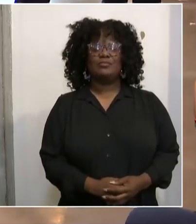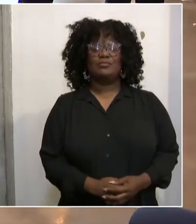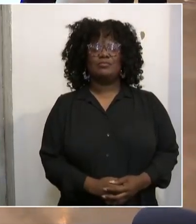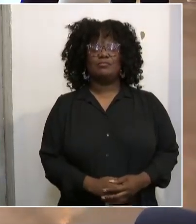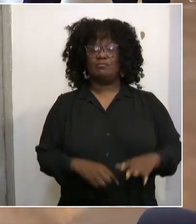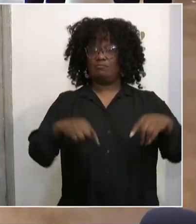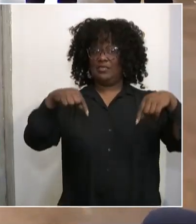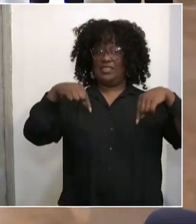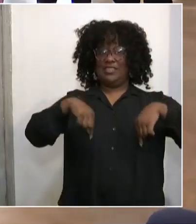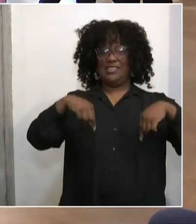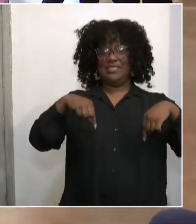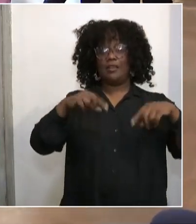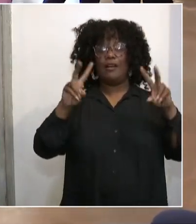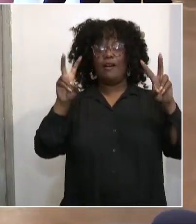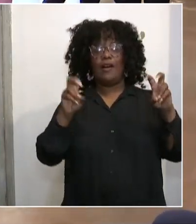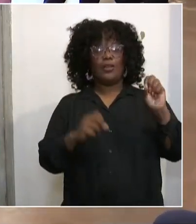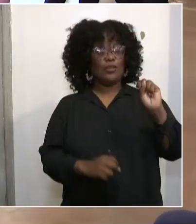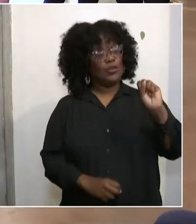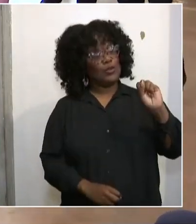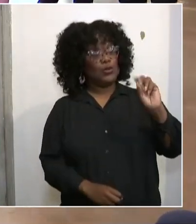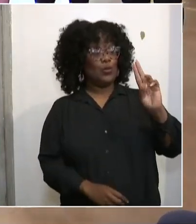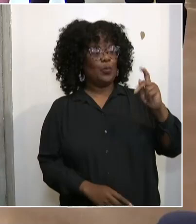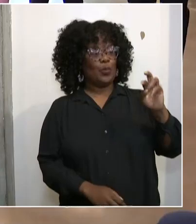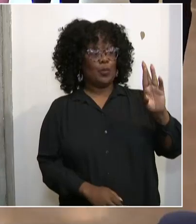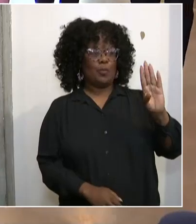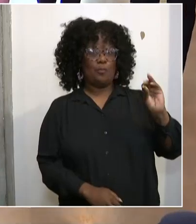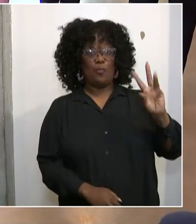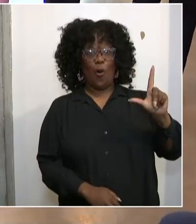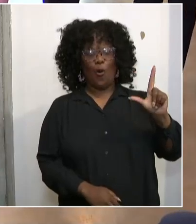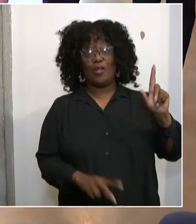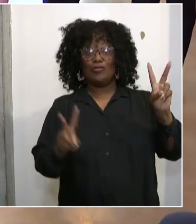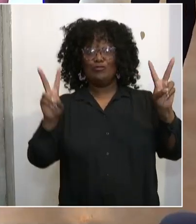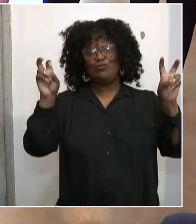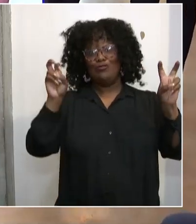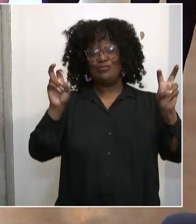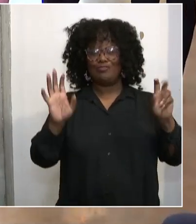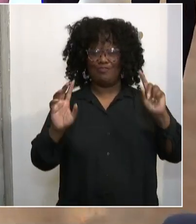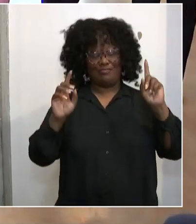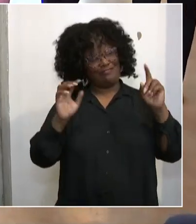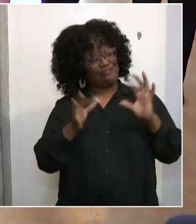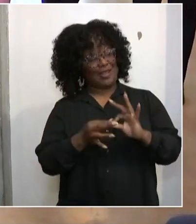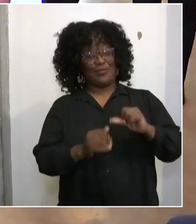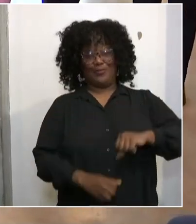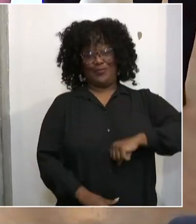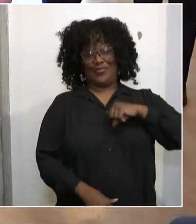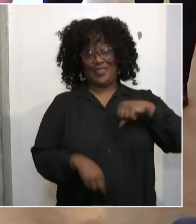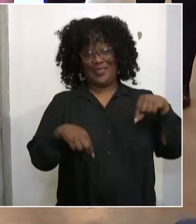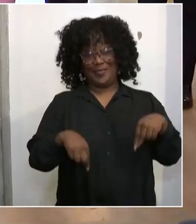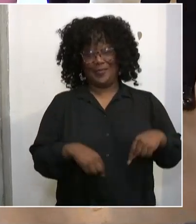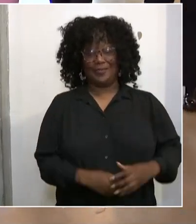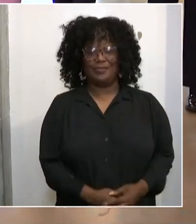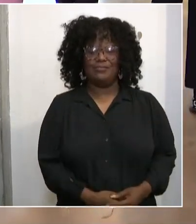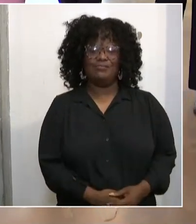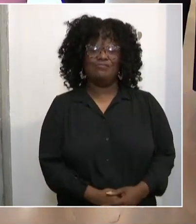we are very proud to host World Pride in Washington DC. Uh, we're gonna have a full,